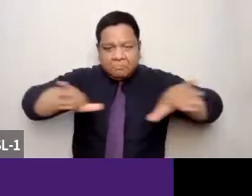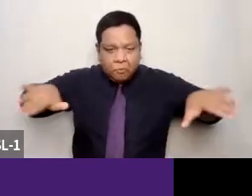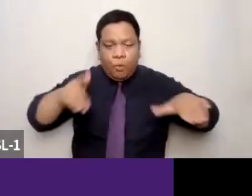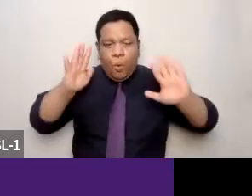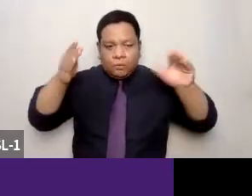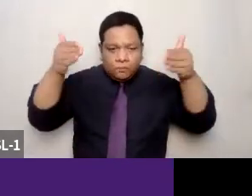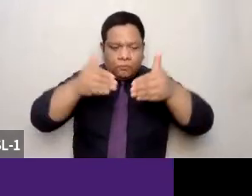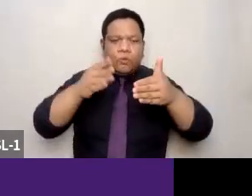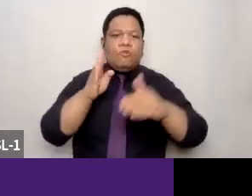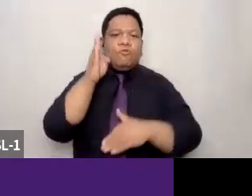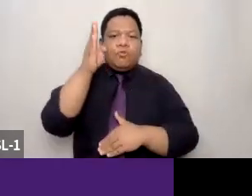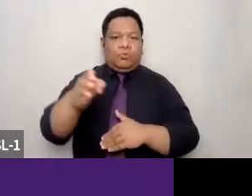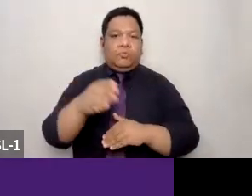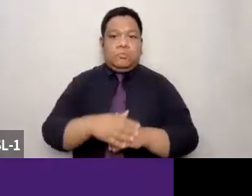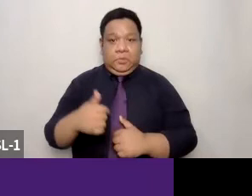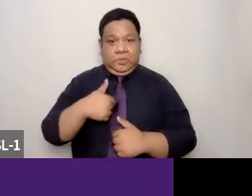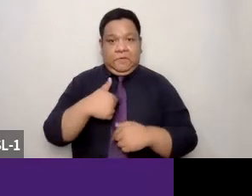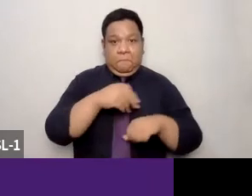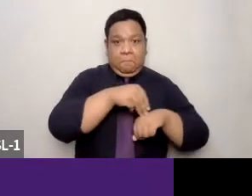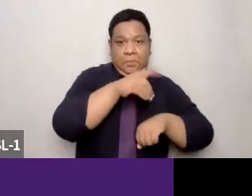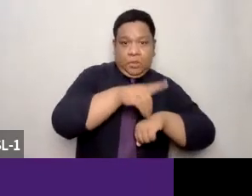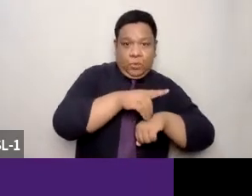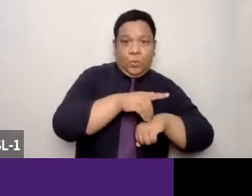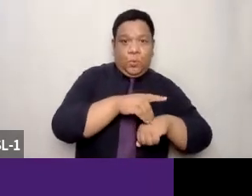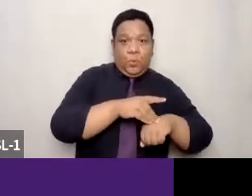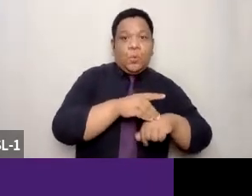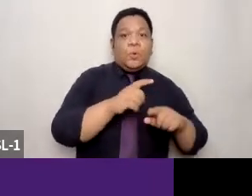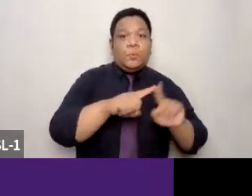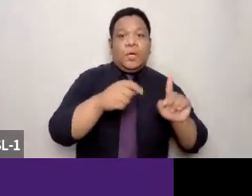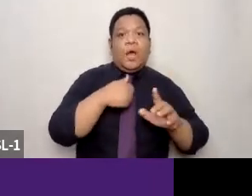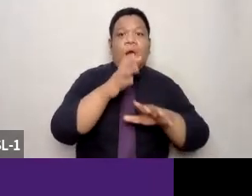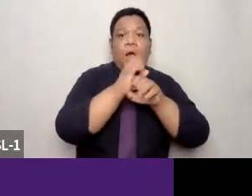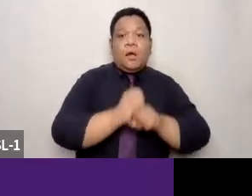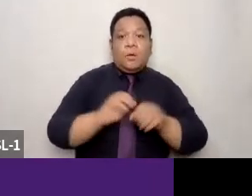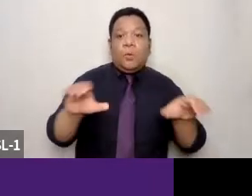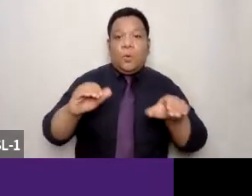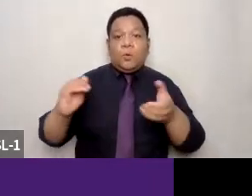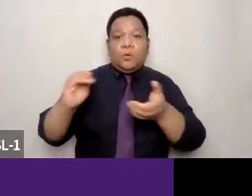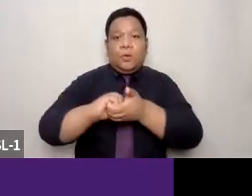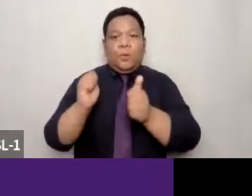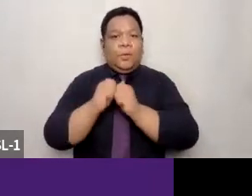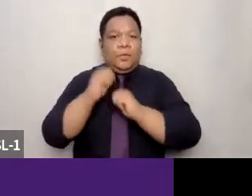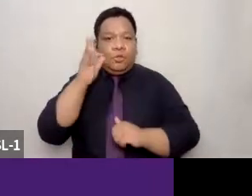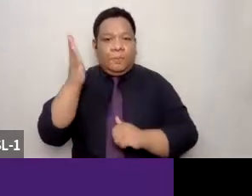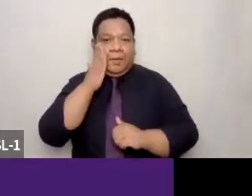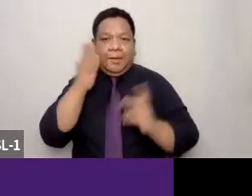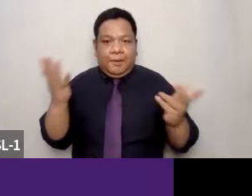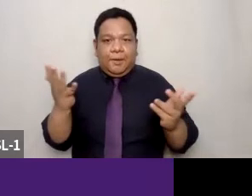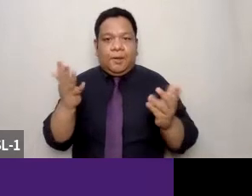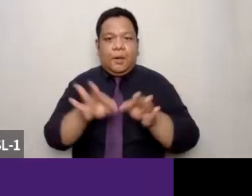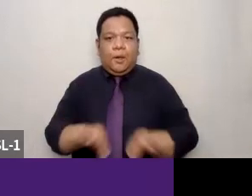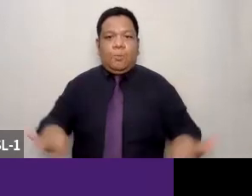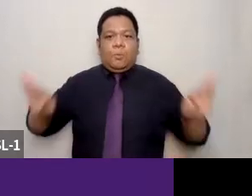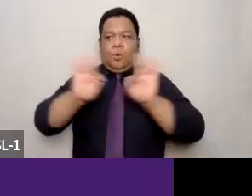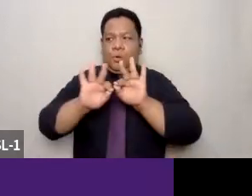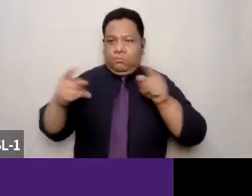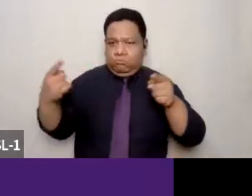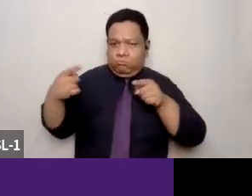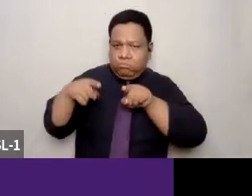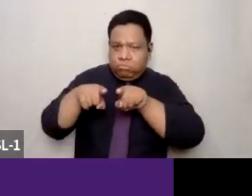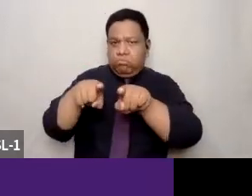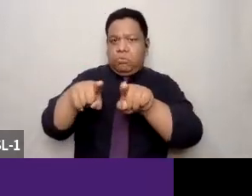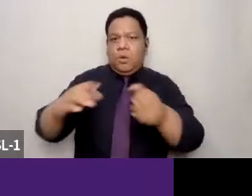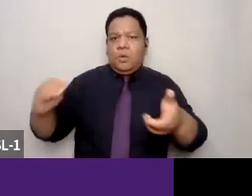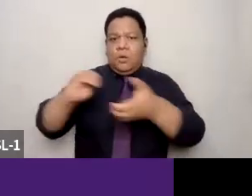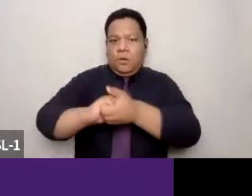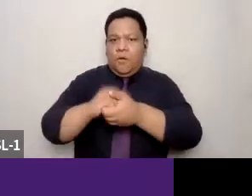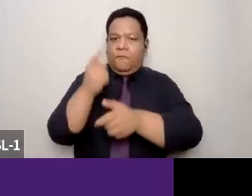So I am from Mcdonald's but I often work now with people from Jollibee and it’s important that we both help in this vaccination program.